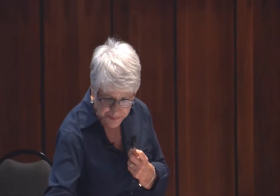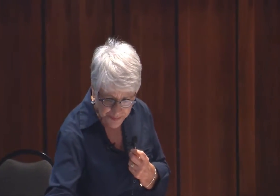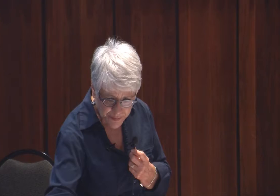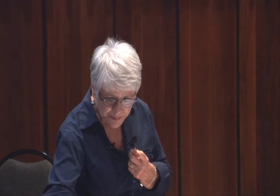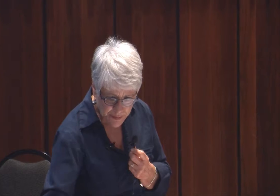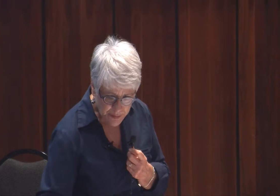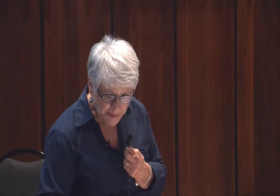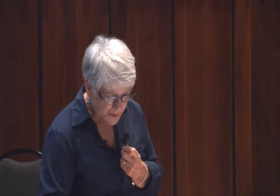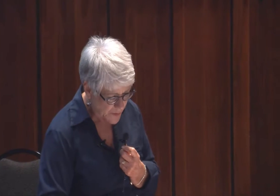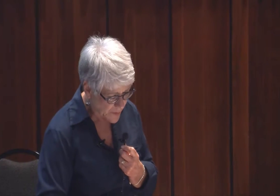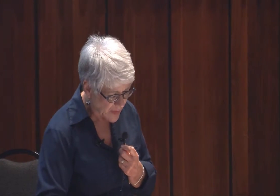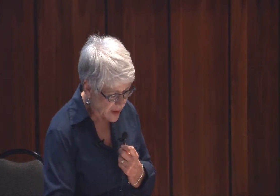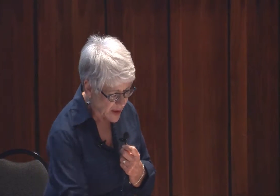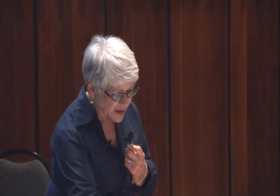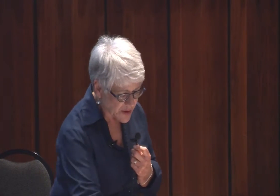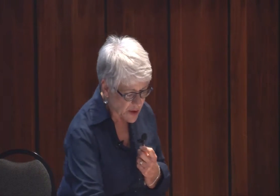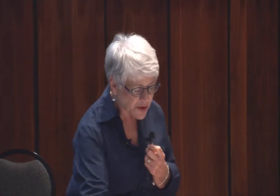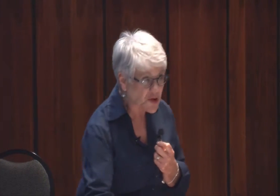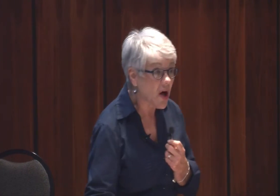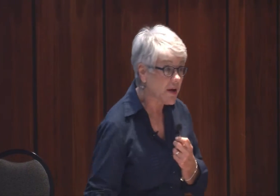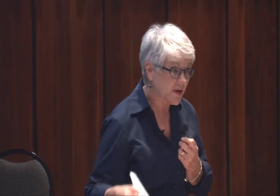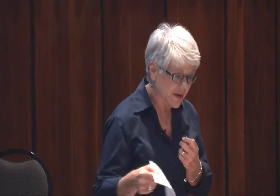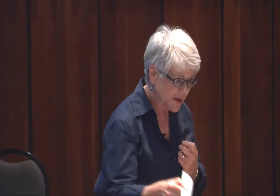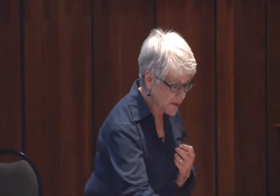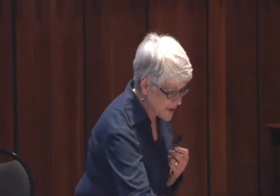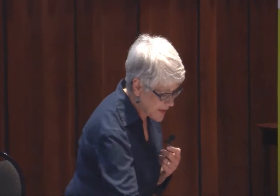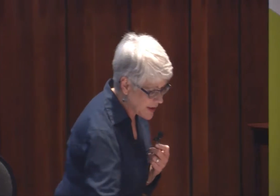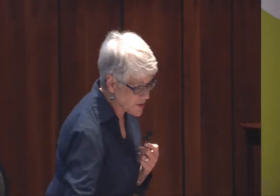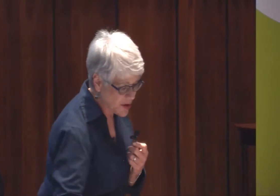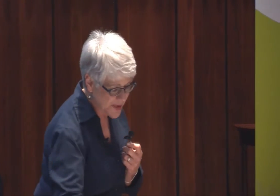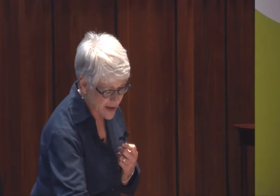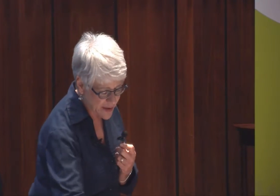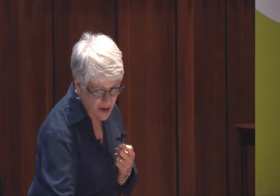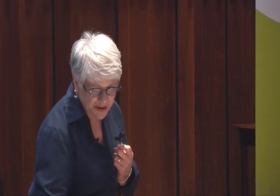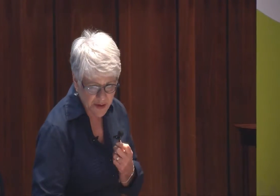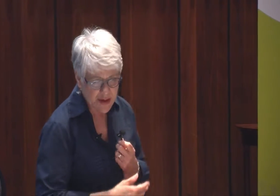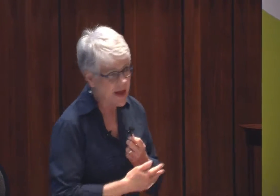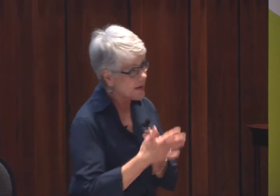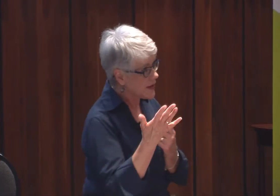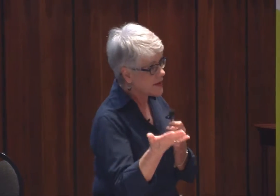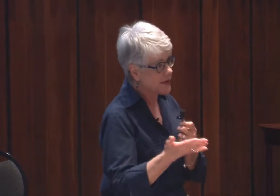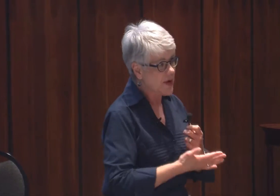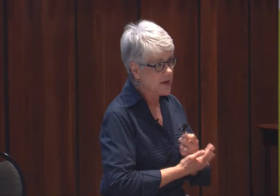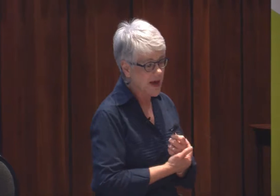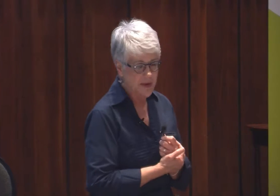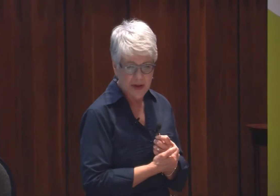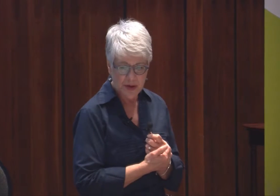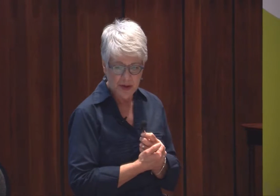So those ongoing... So some of the kids are home now. They're ongoing. A lot of the kids we've talked about with additional